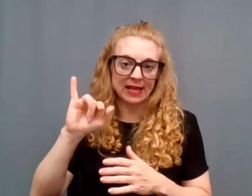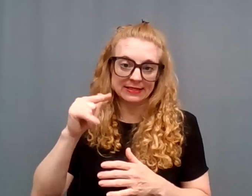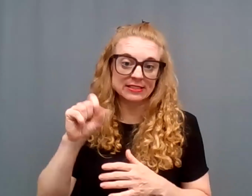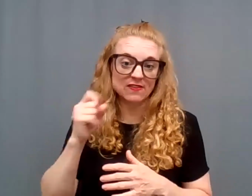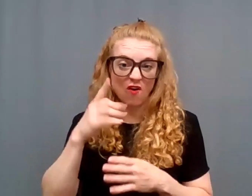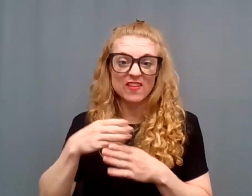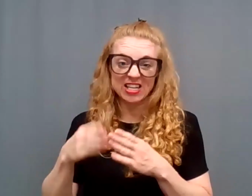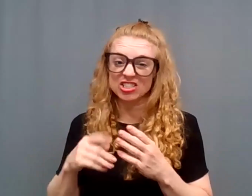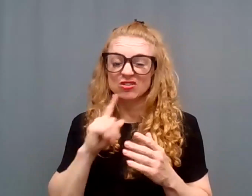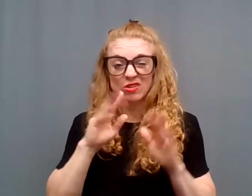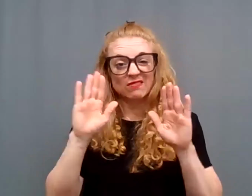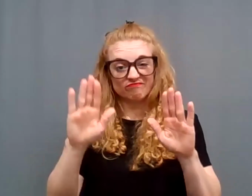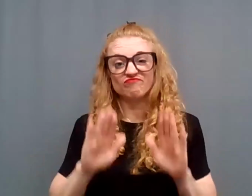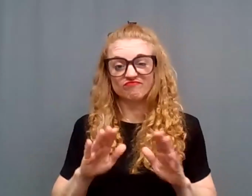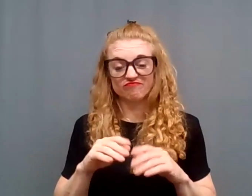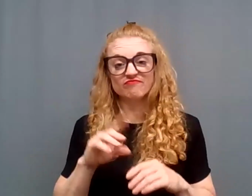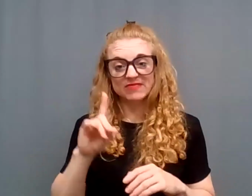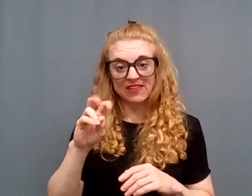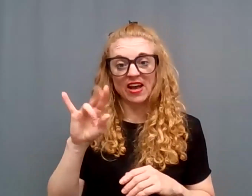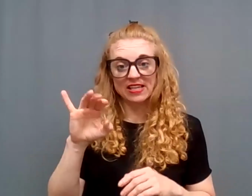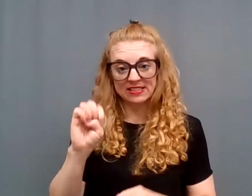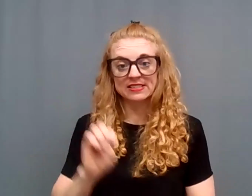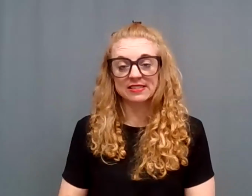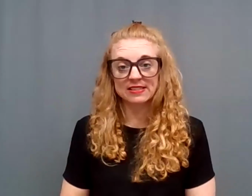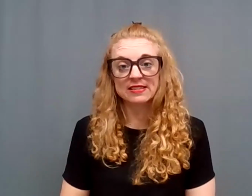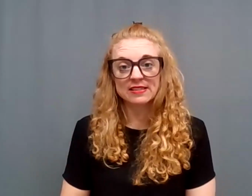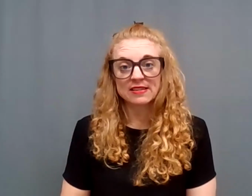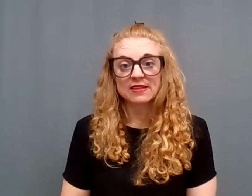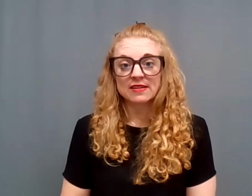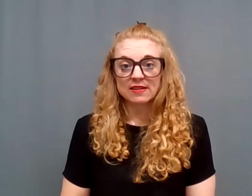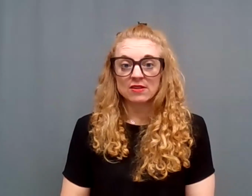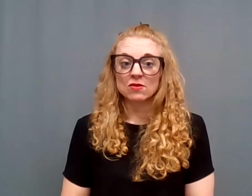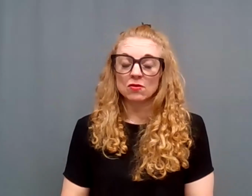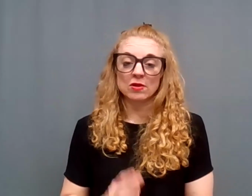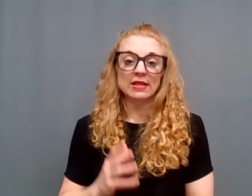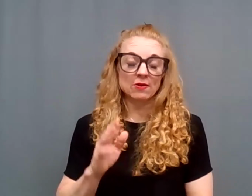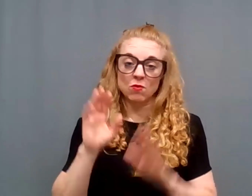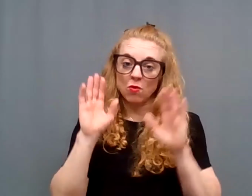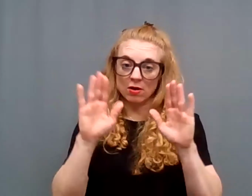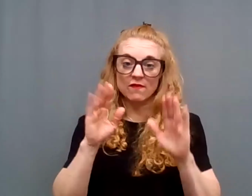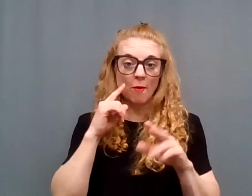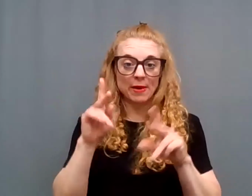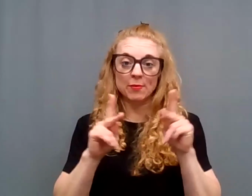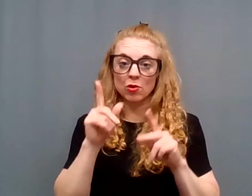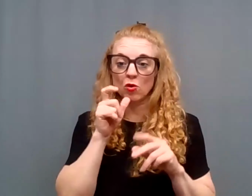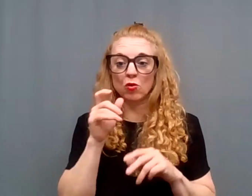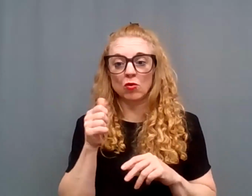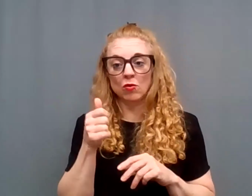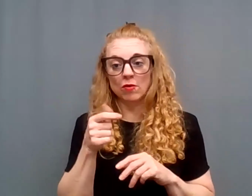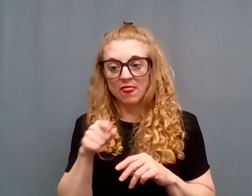pretty fantastic device um it's really great for people who would prefer to have plain language